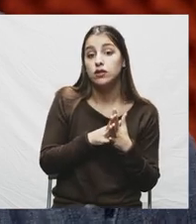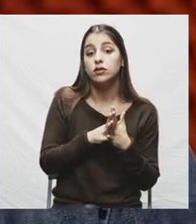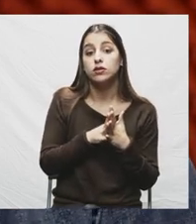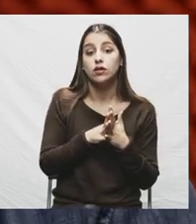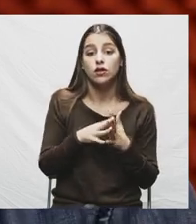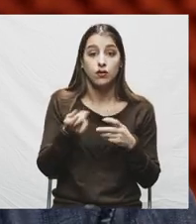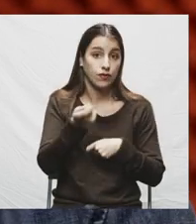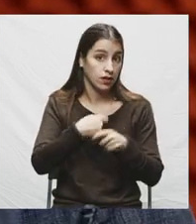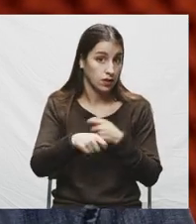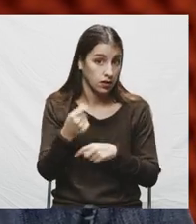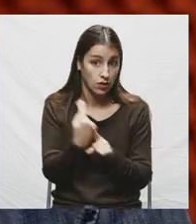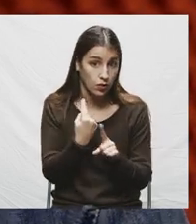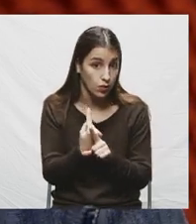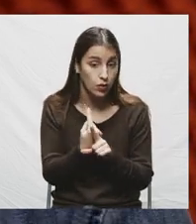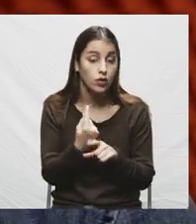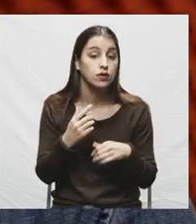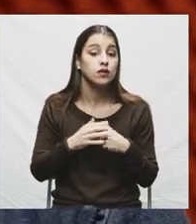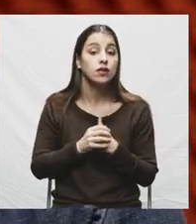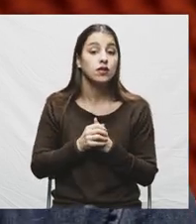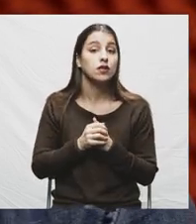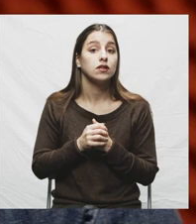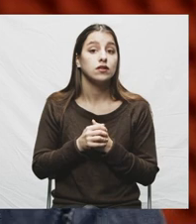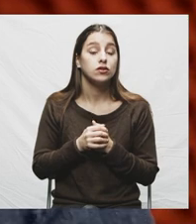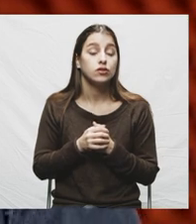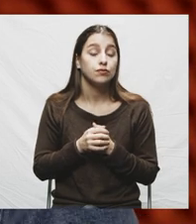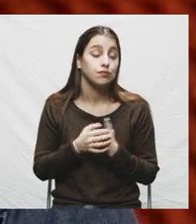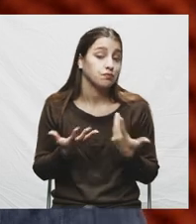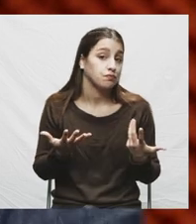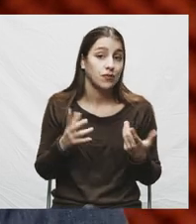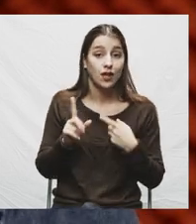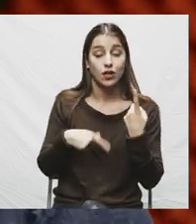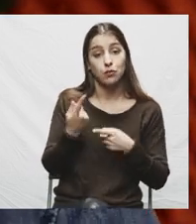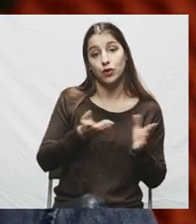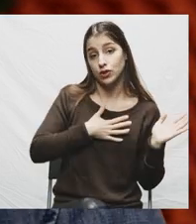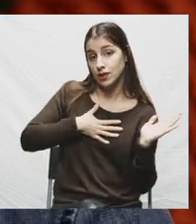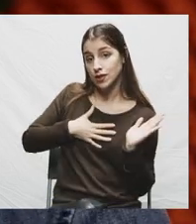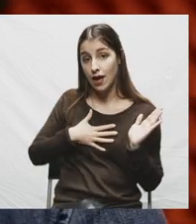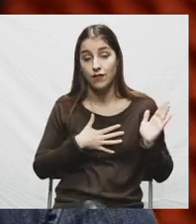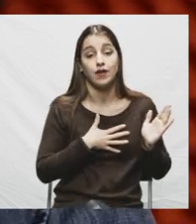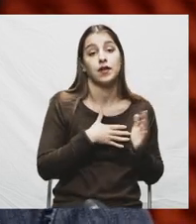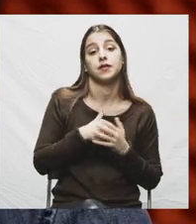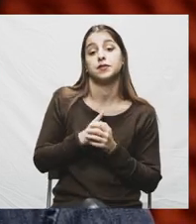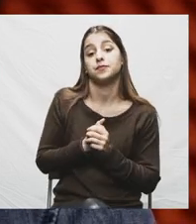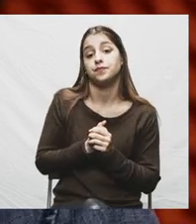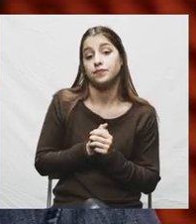That’s it. People would sell things or even performances or... and then they’d dance.